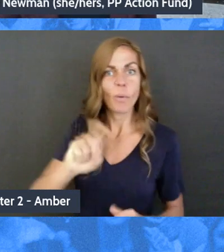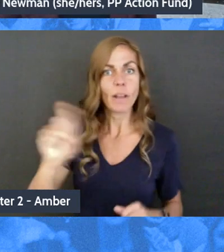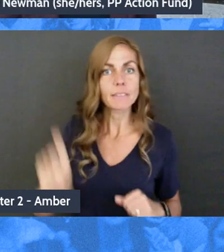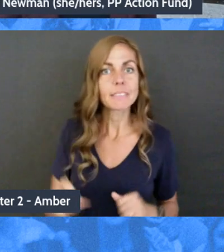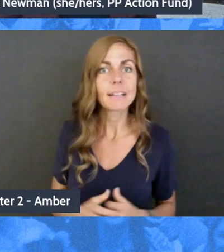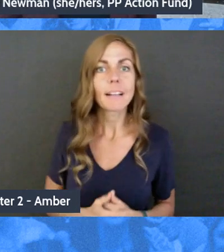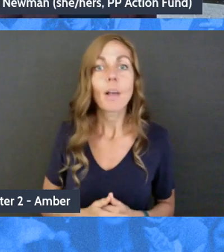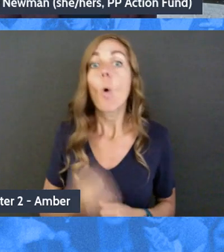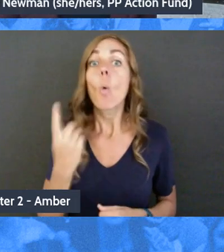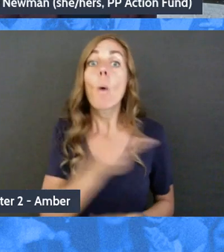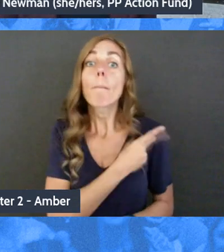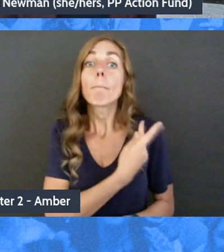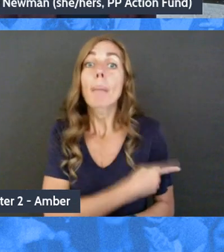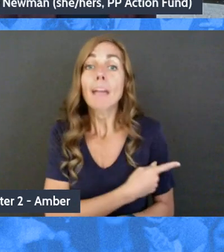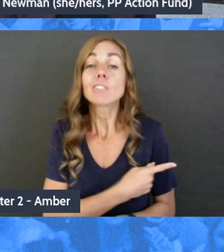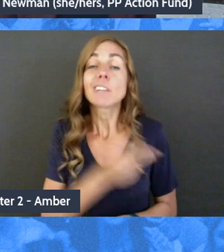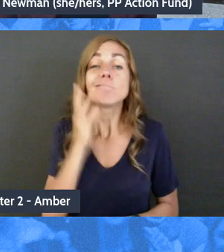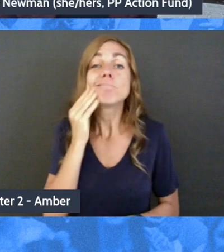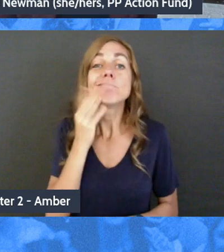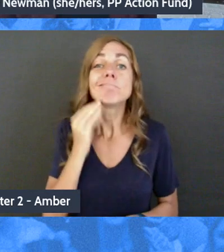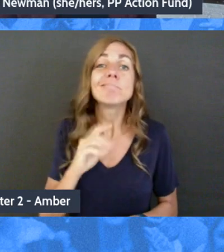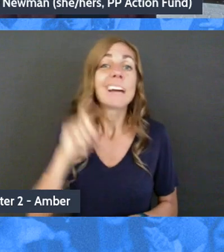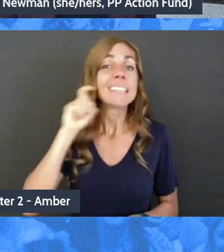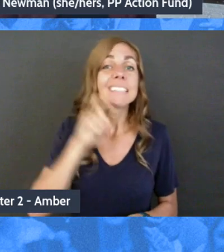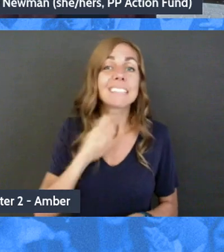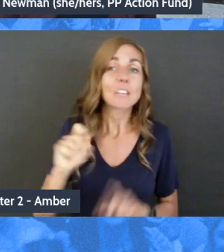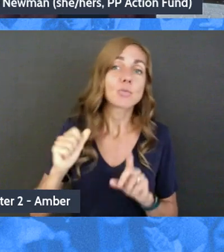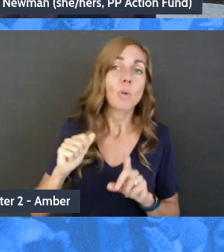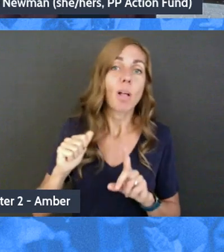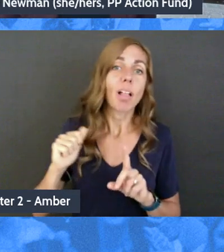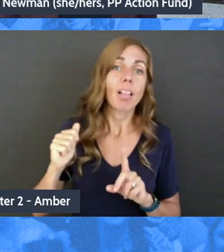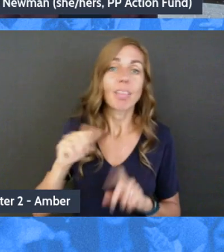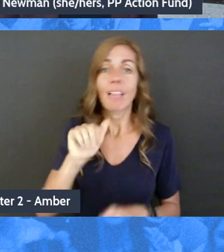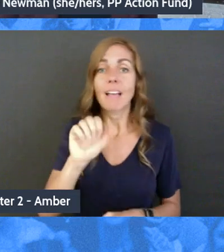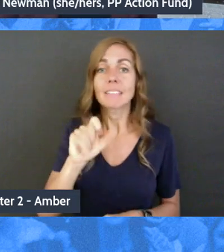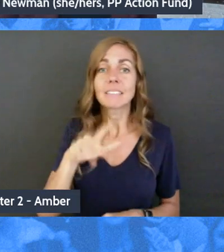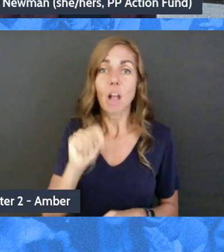who suffered a sexual assault in Texas and drove to Oklahoma.